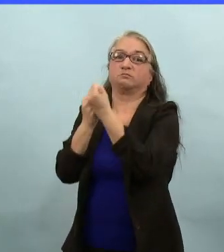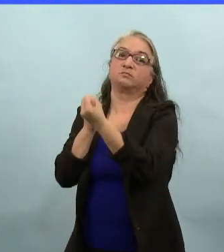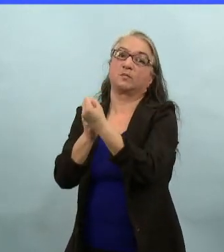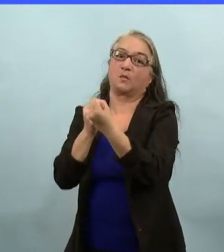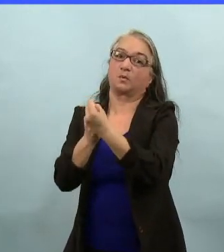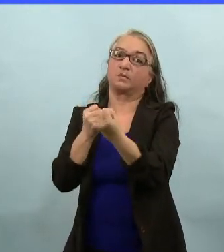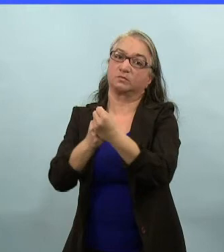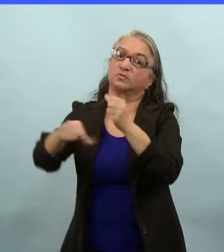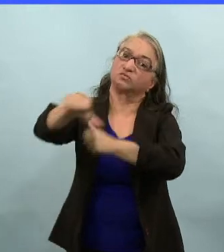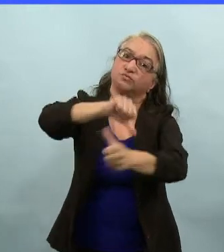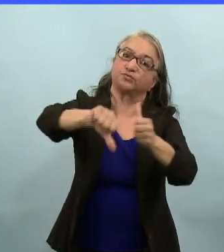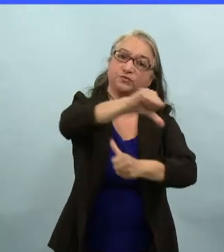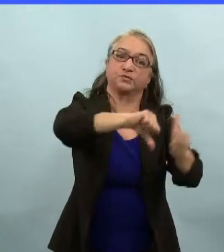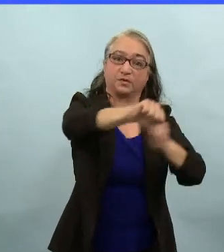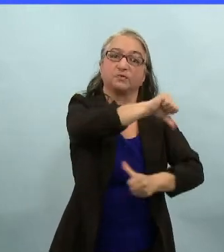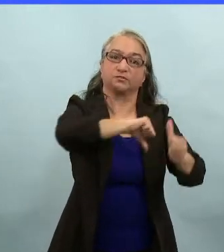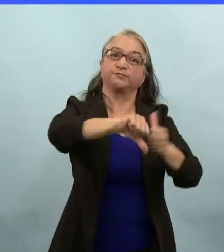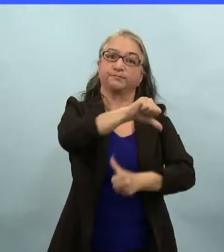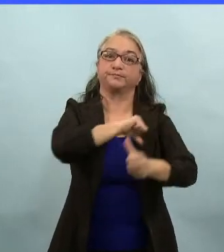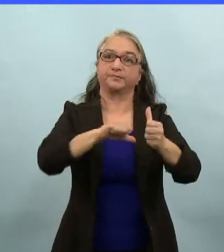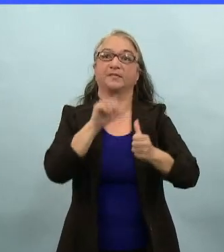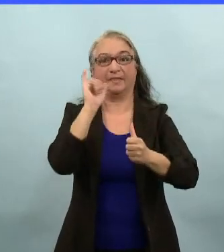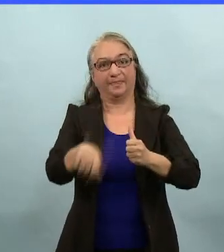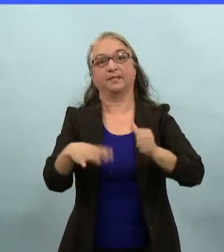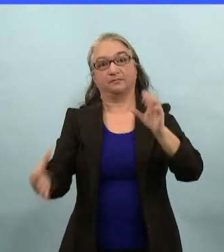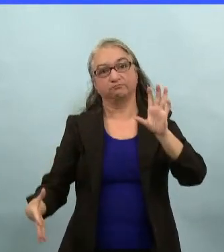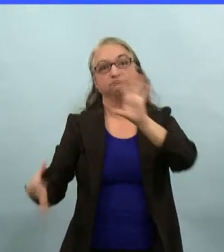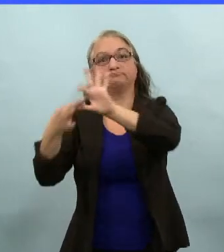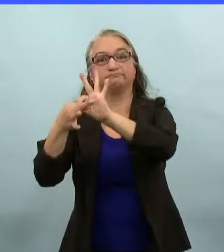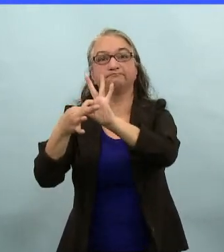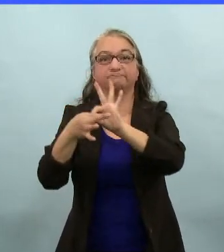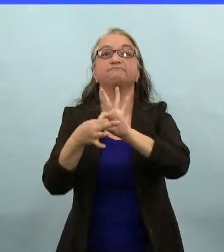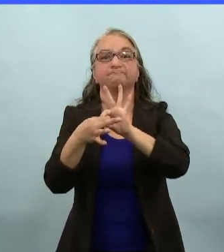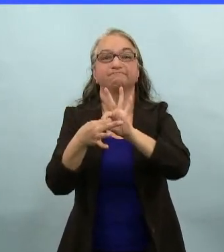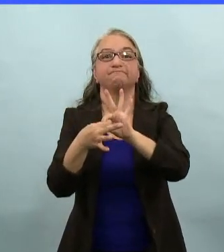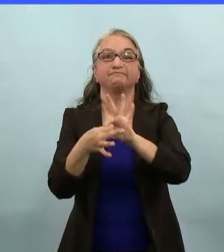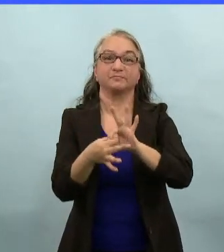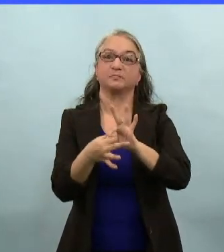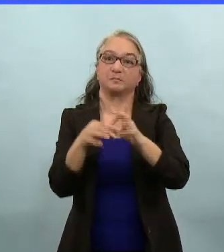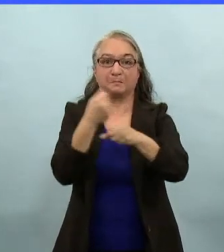loved ones and communities can ensure not only the well-being of others but ourselves